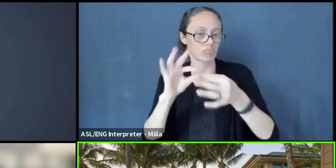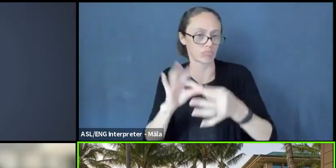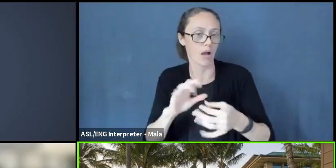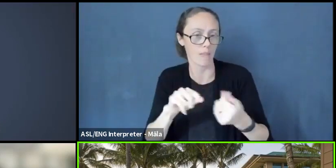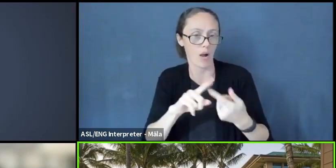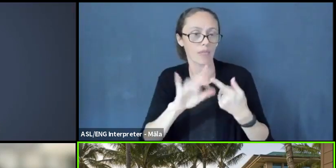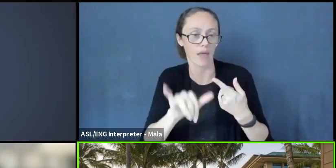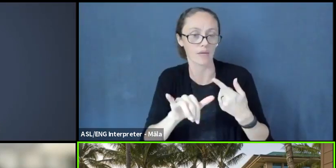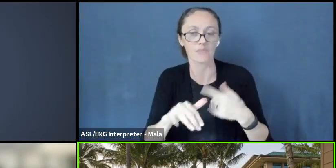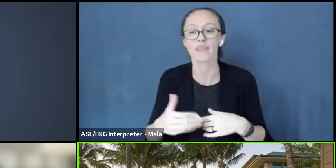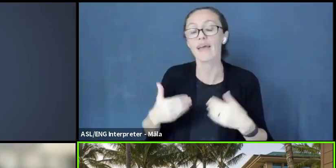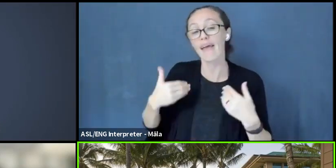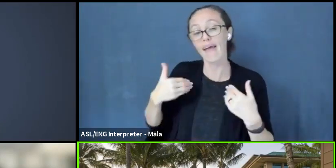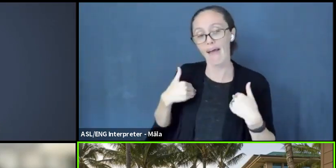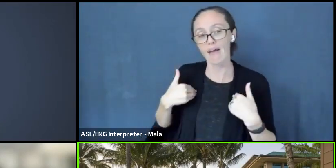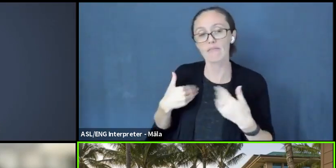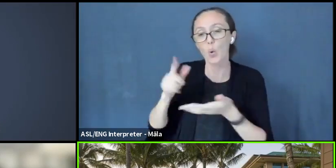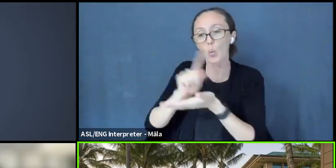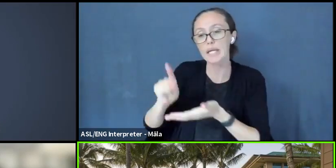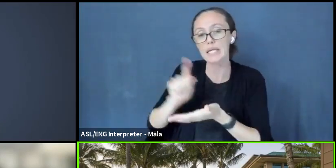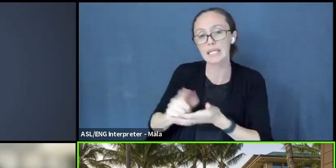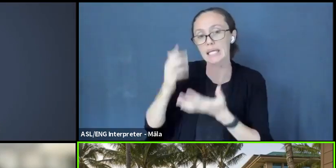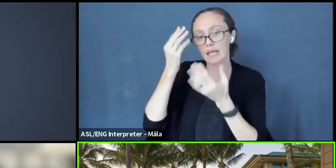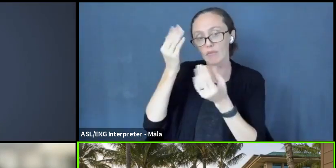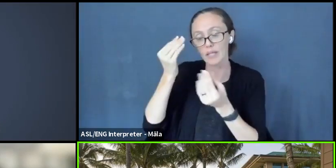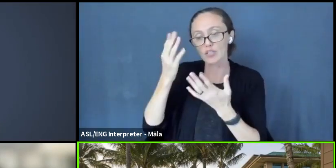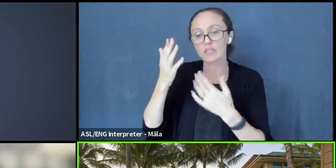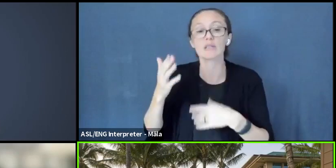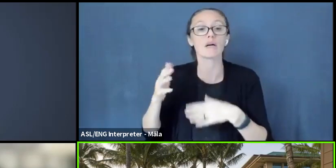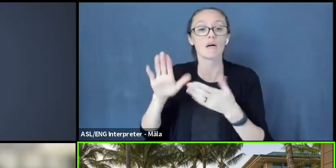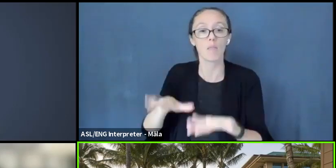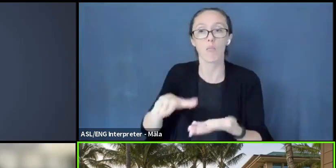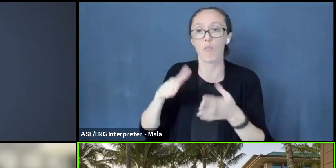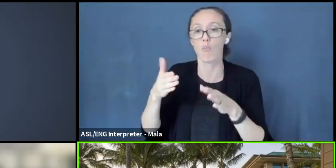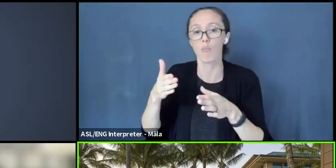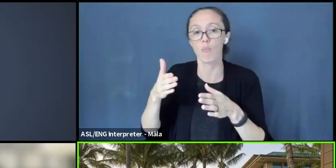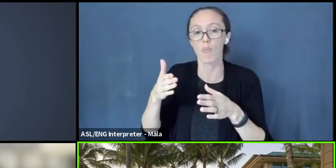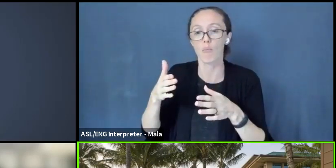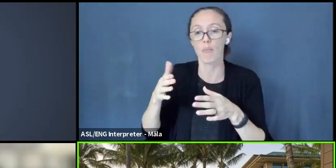Something called morbidity and mortality weekly report. MMR.